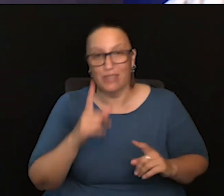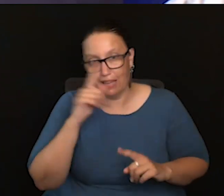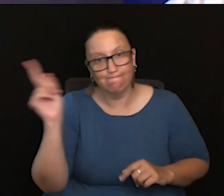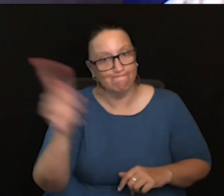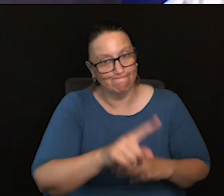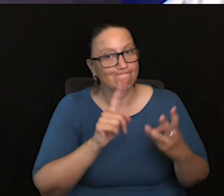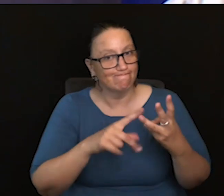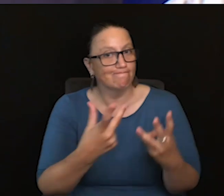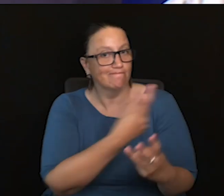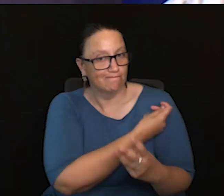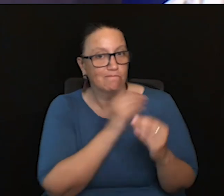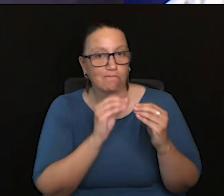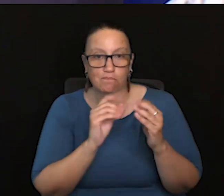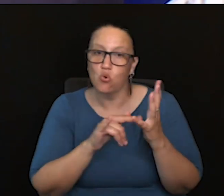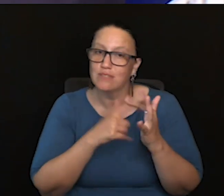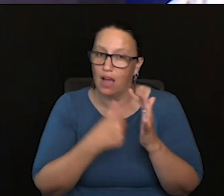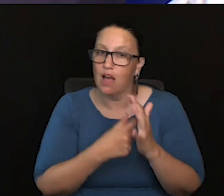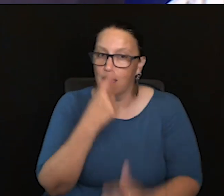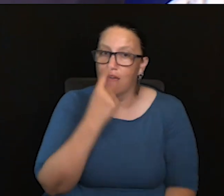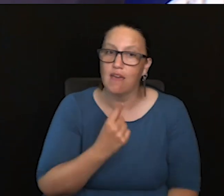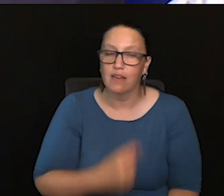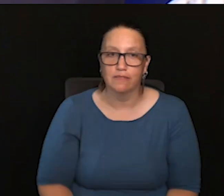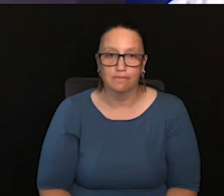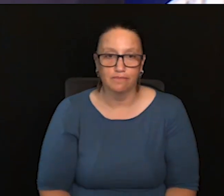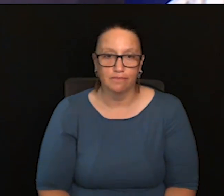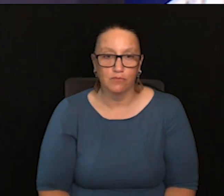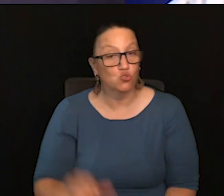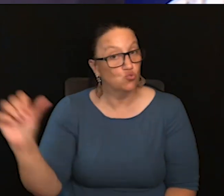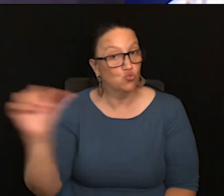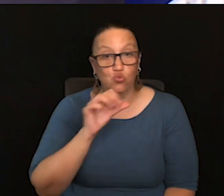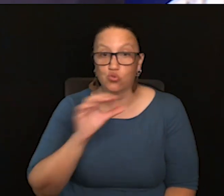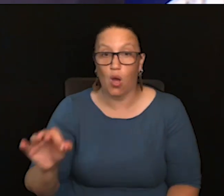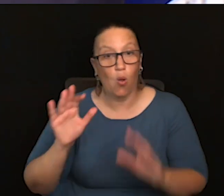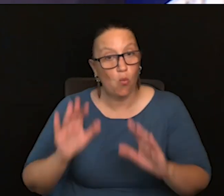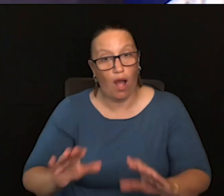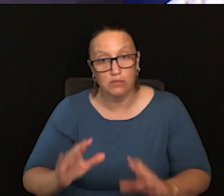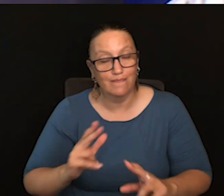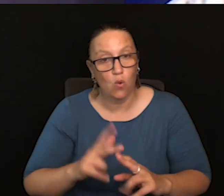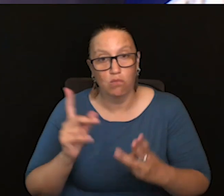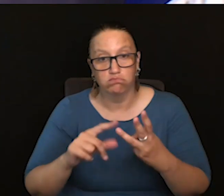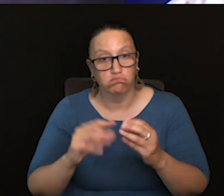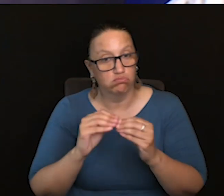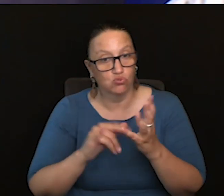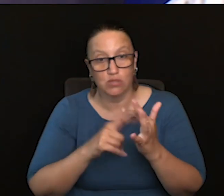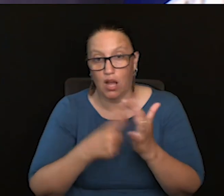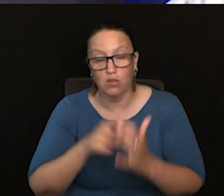particularly at this time when we have such widespread COVID-19, through the Omicron variant, in the community.